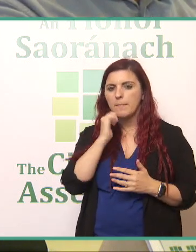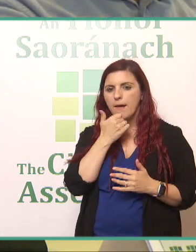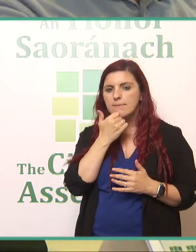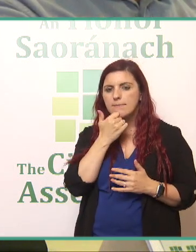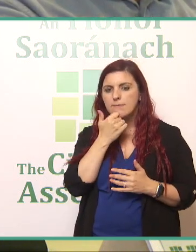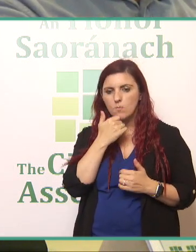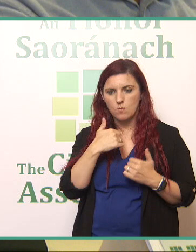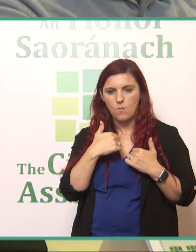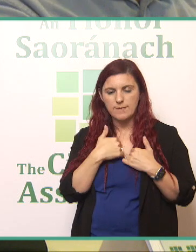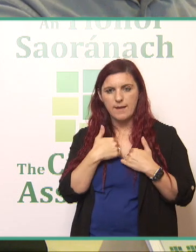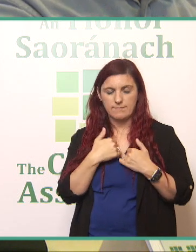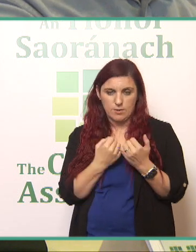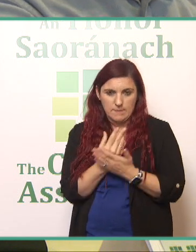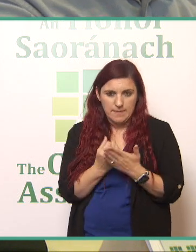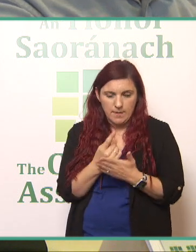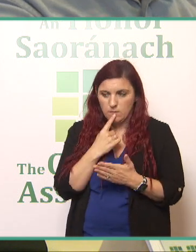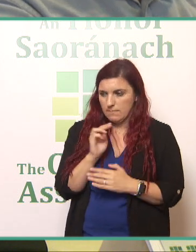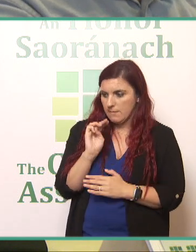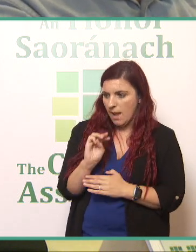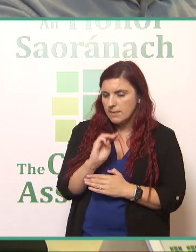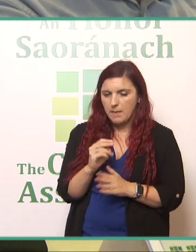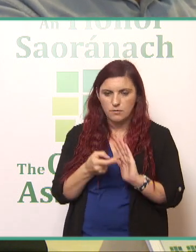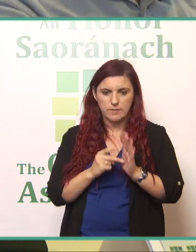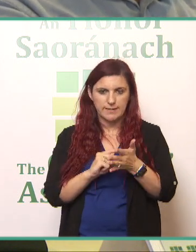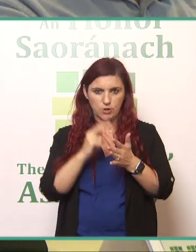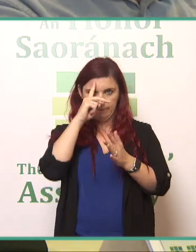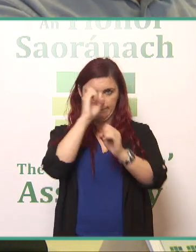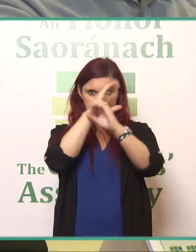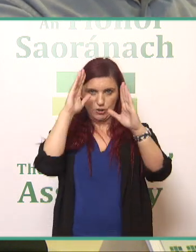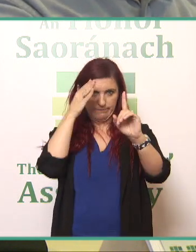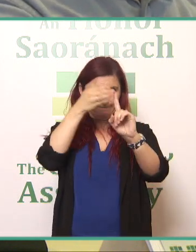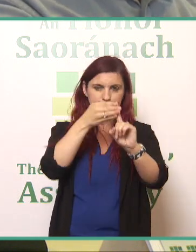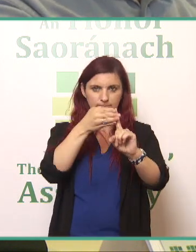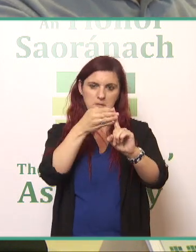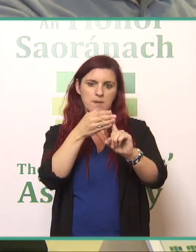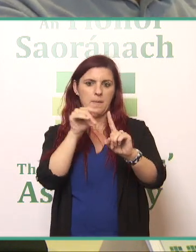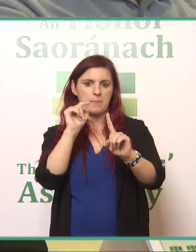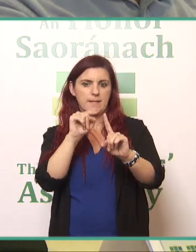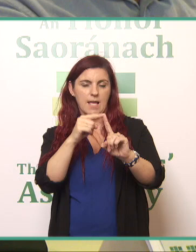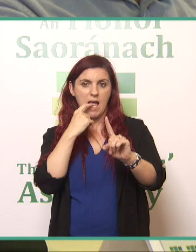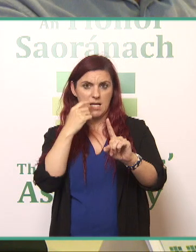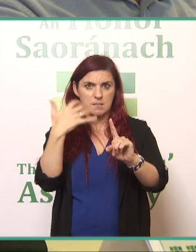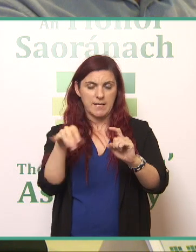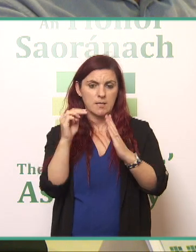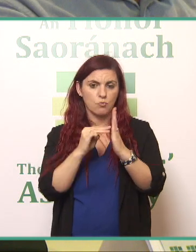just outlined in terms of our potential strategic Vision going forward. Is a very very expensive program and resource heavy program